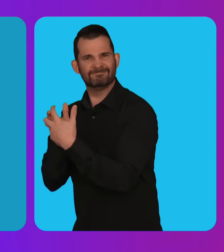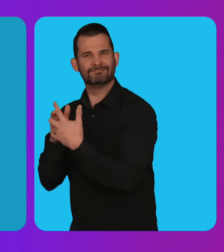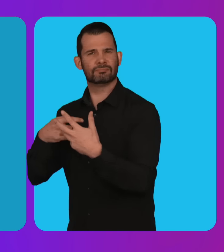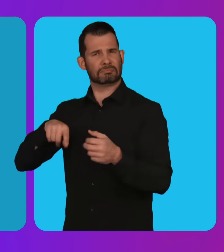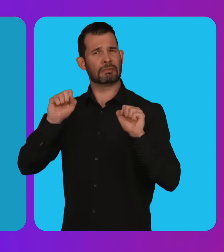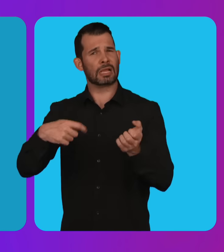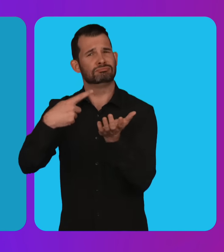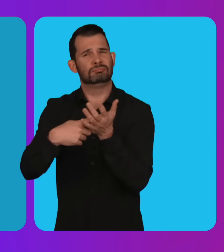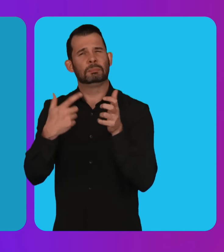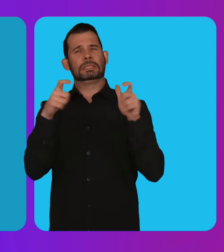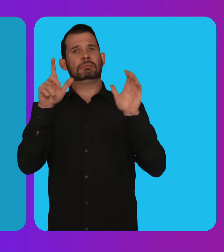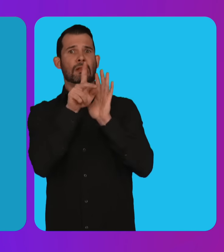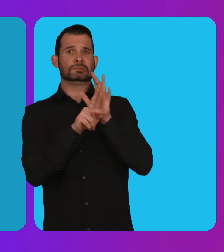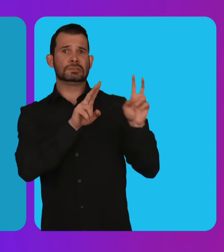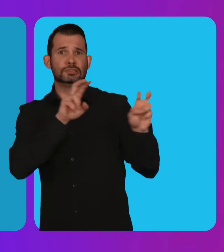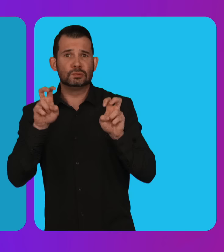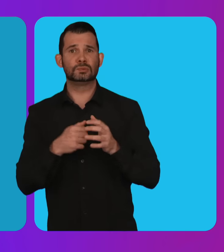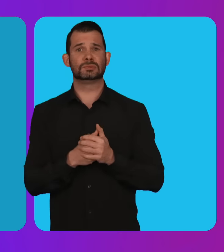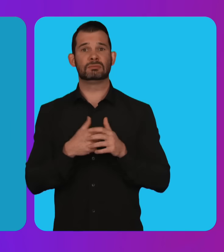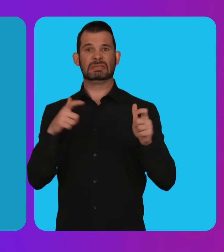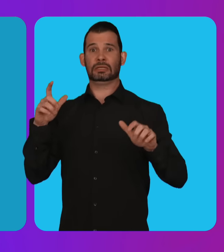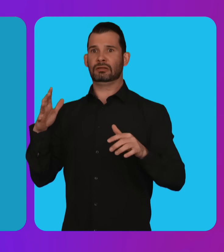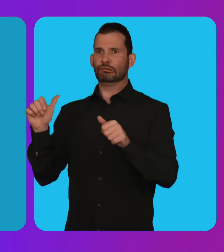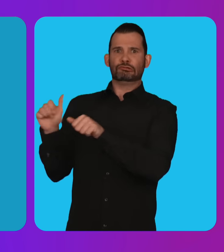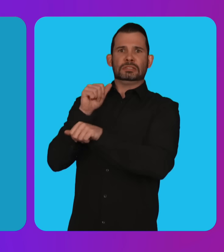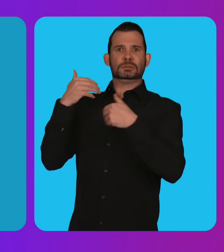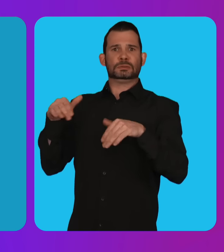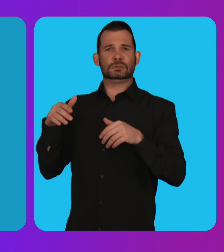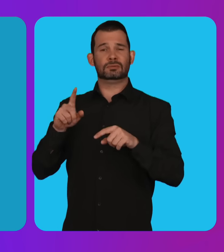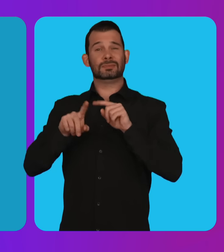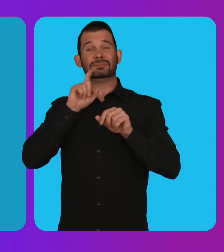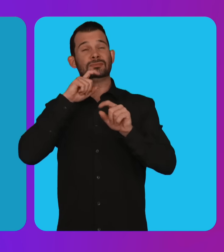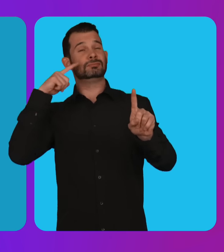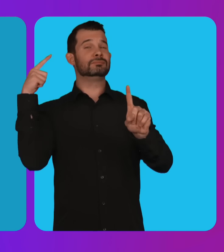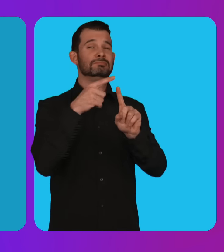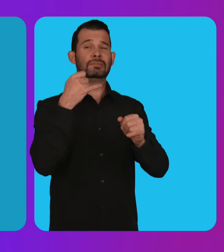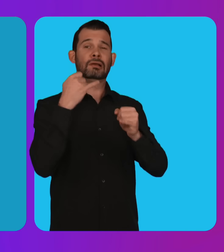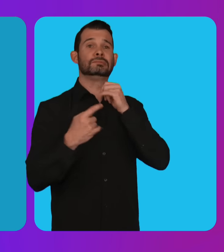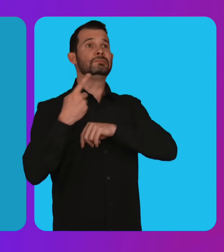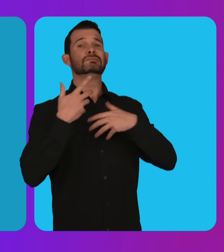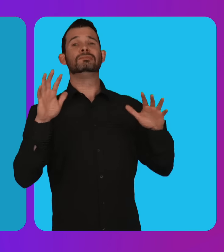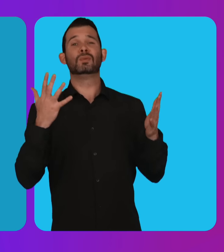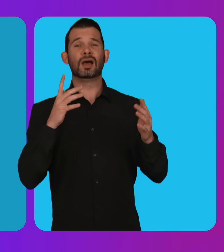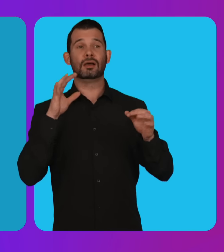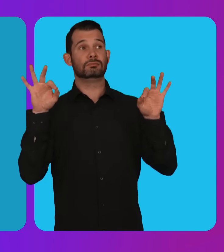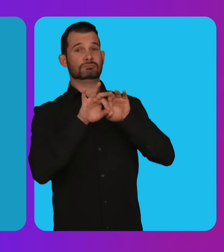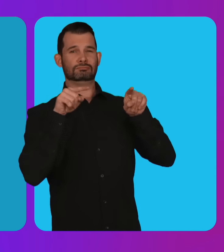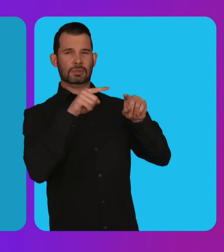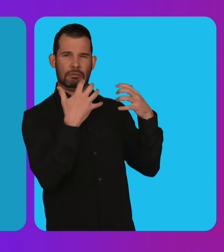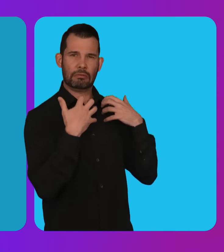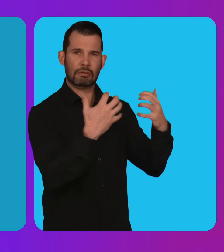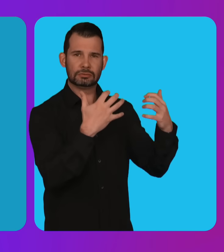They have infinite choice of content. We've just got to make sure that what we do and what we deliver is completely